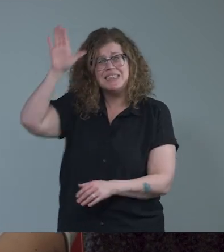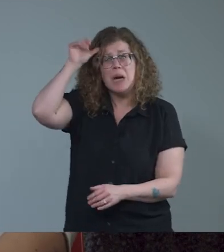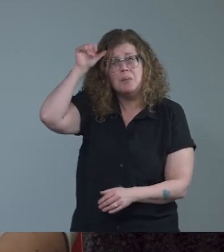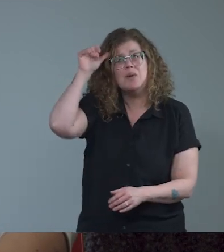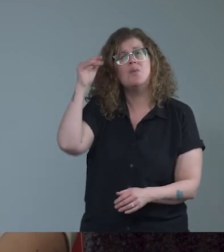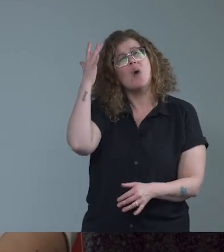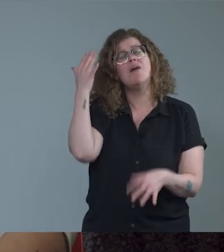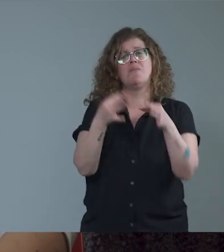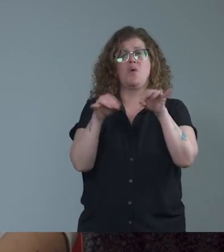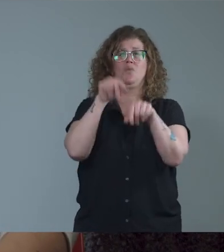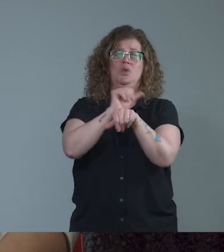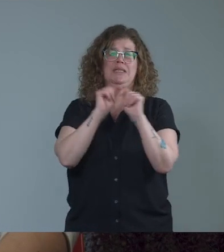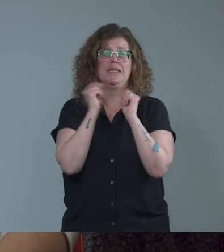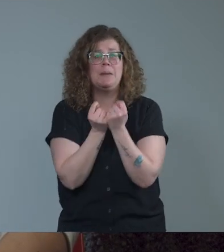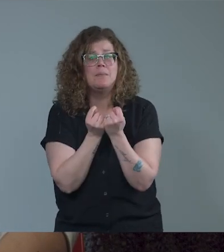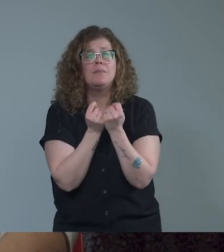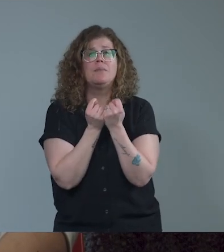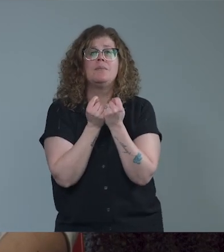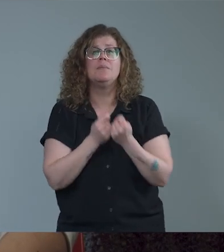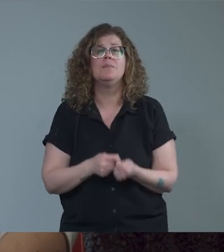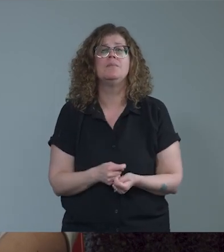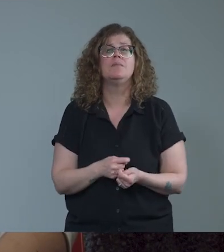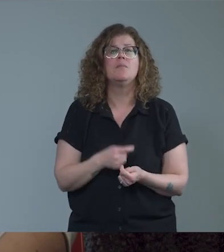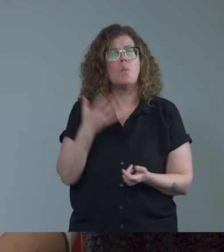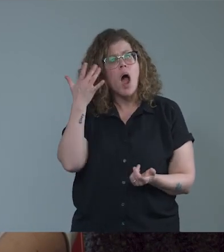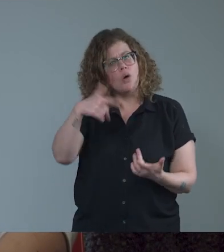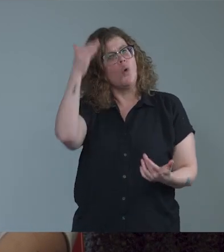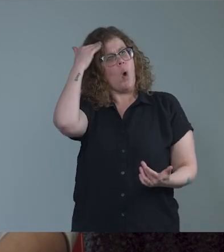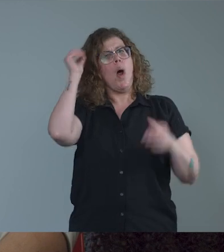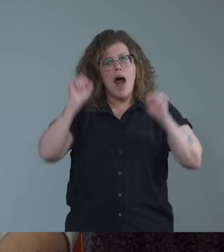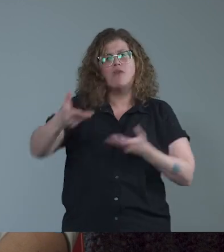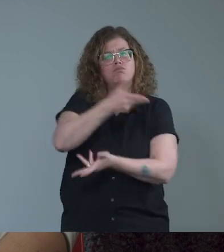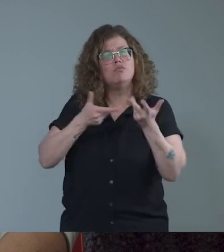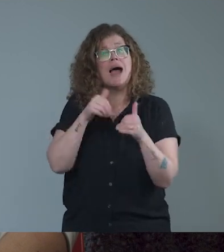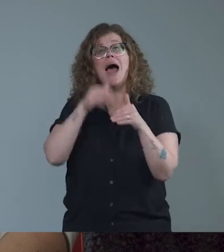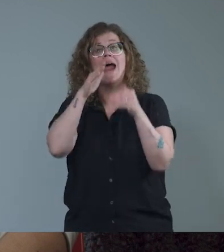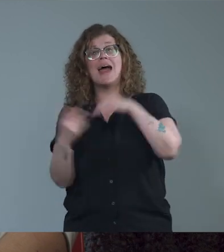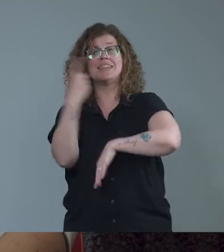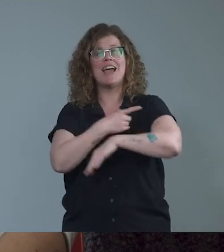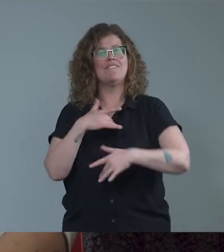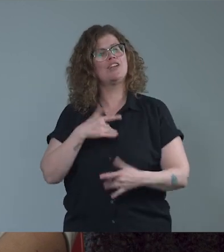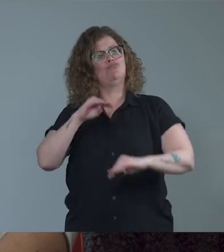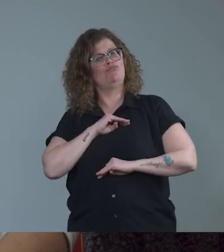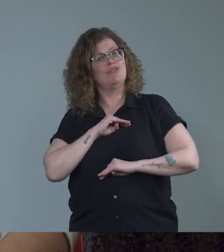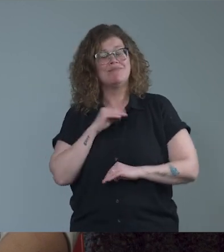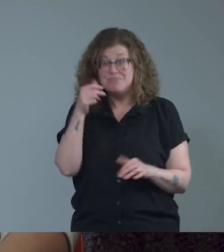some of those things are taken care of. But if it's a matter of blue or red, you know, then it's, you better be stubborn about the colour that you